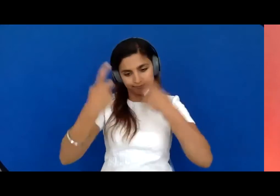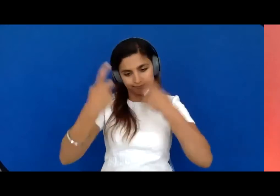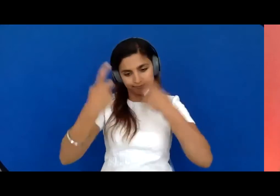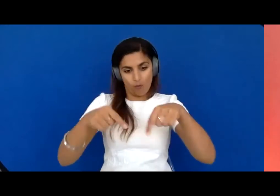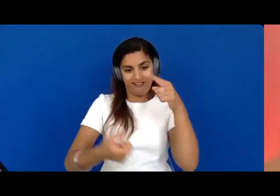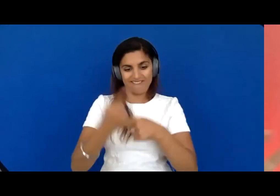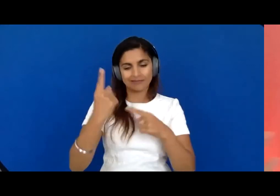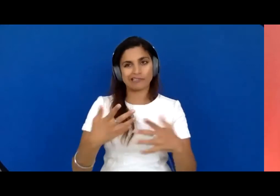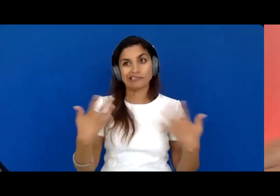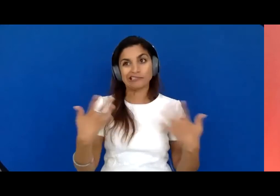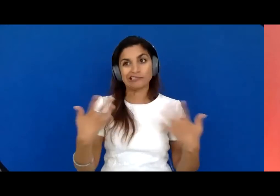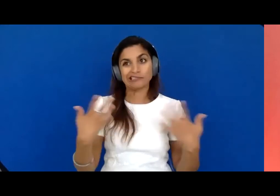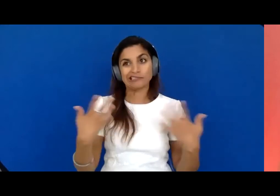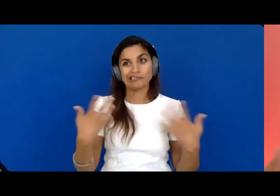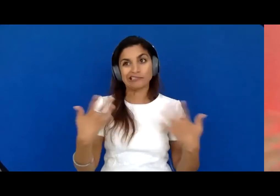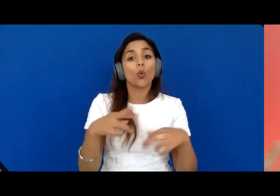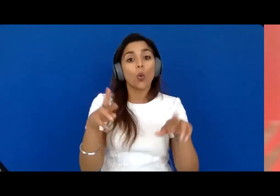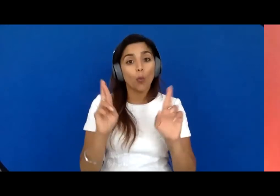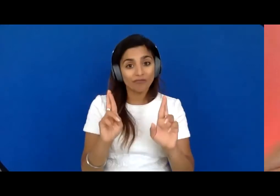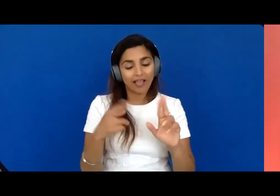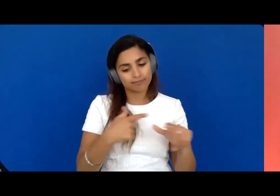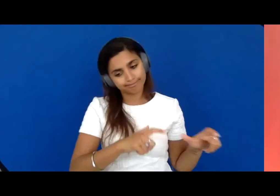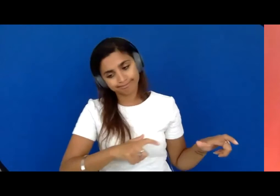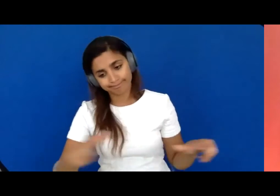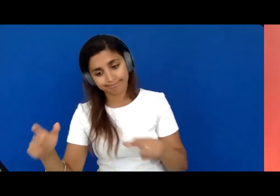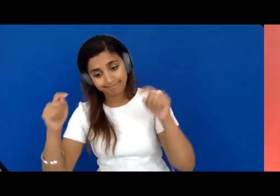as I take this work further or other as we take this work further we can think